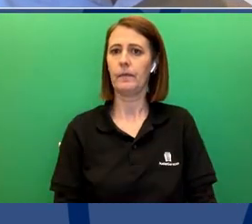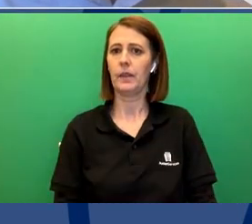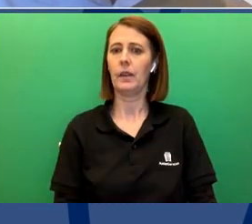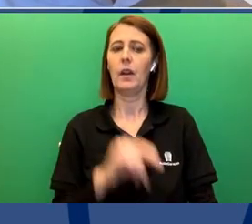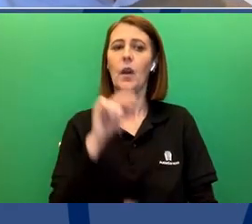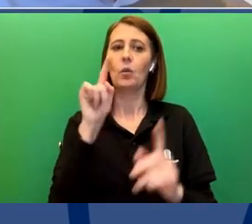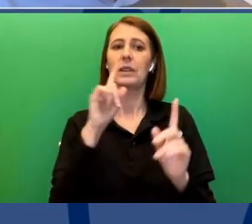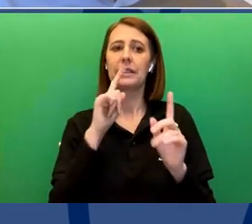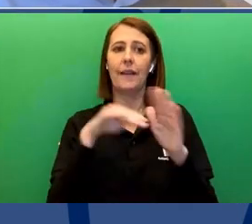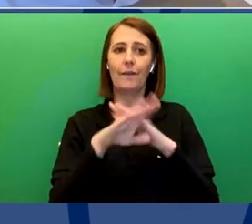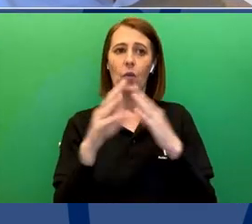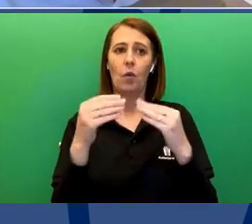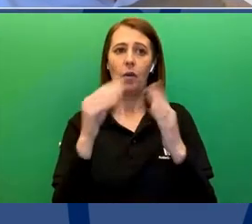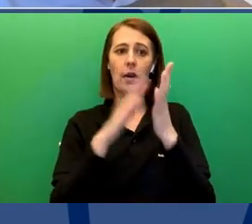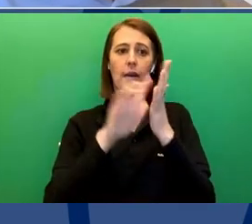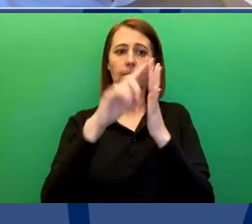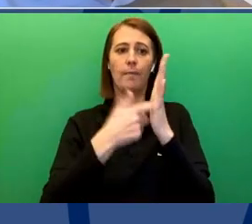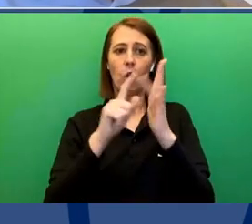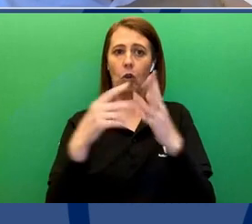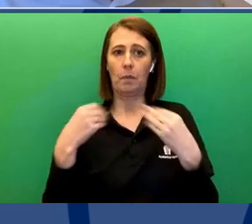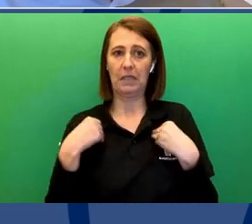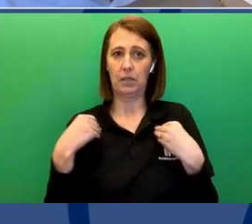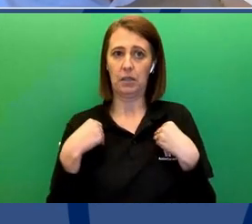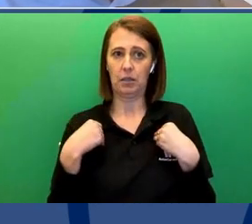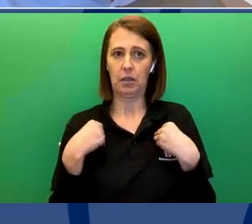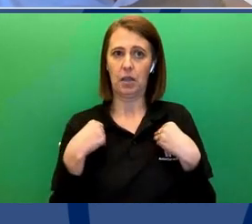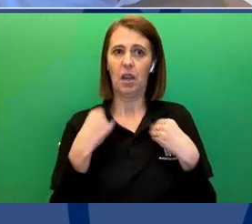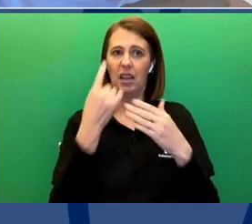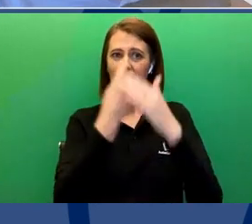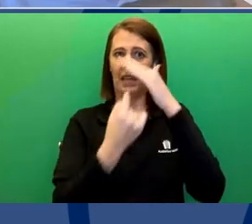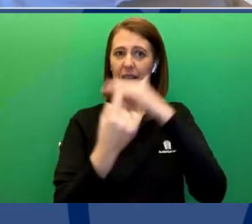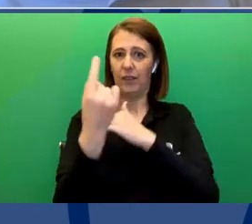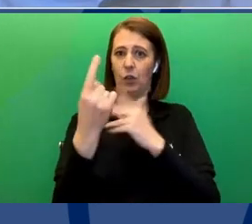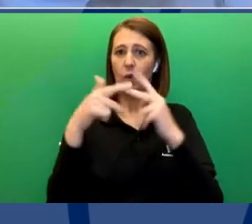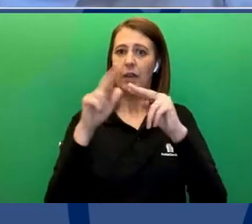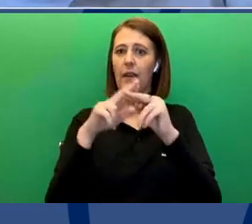grants is the individual particularly if they're a sole trader establishing if they would like